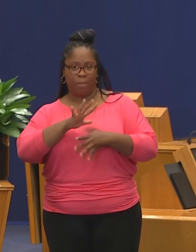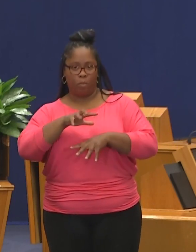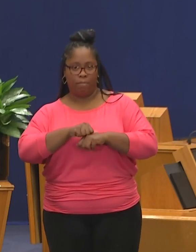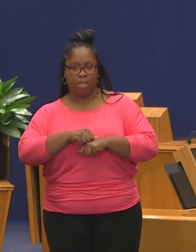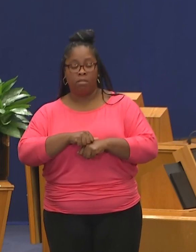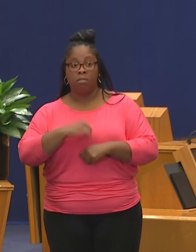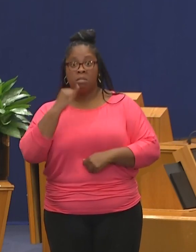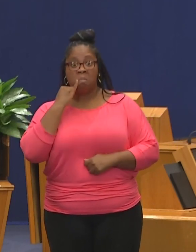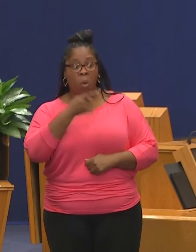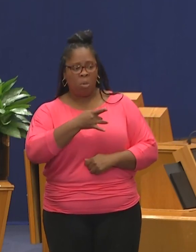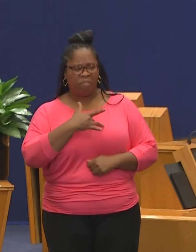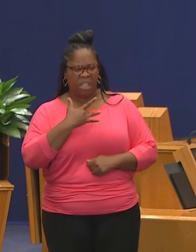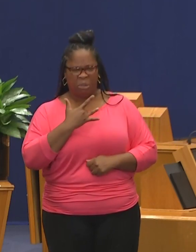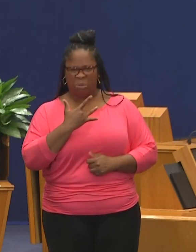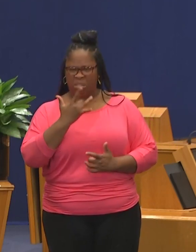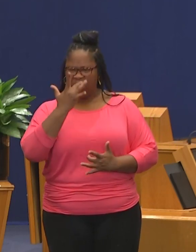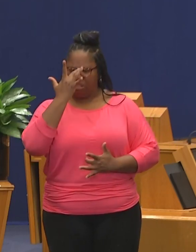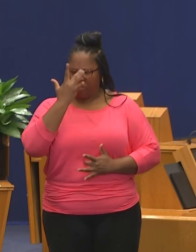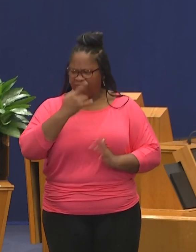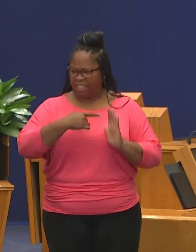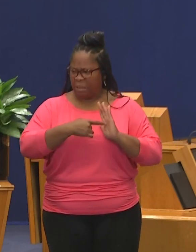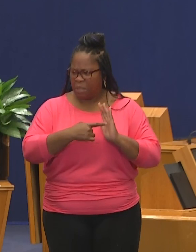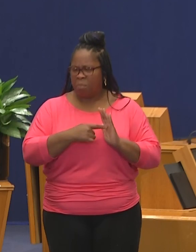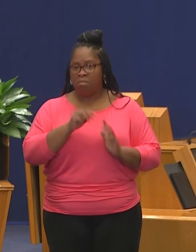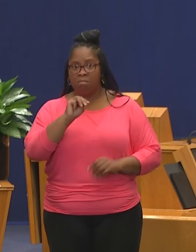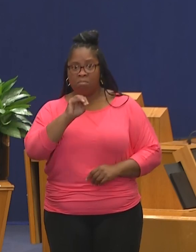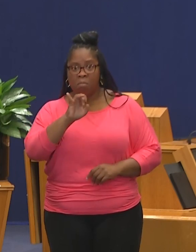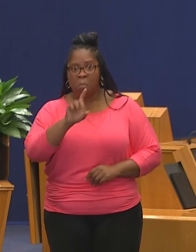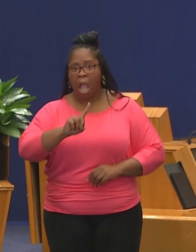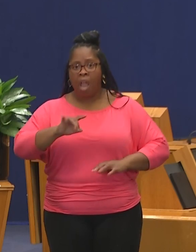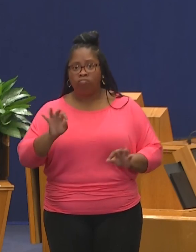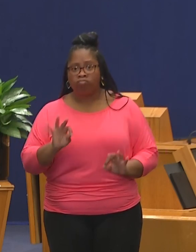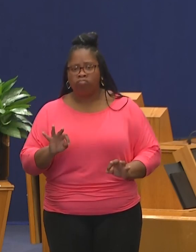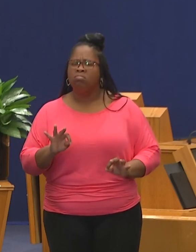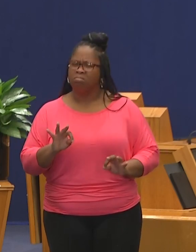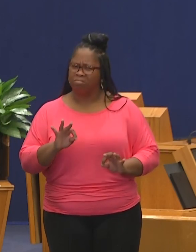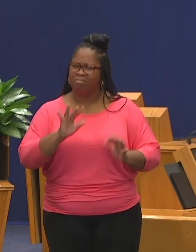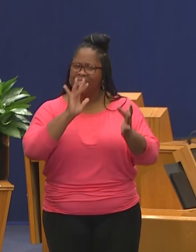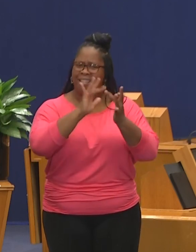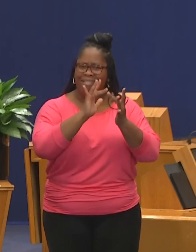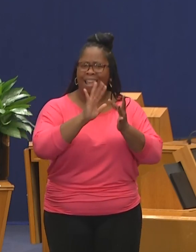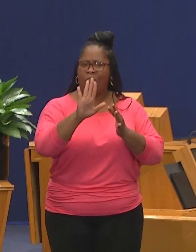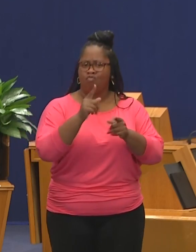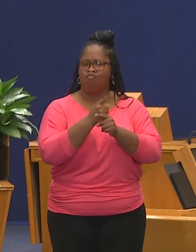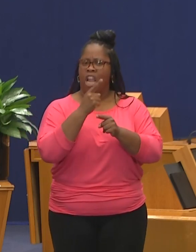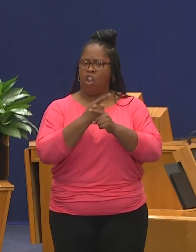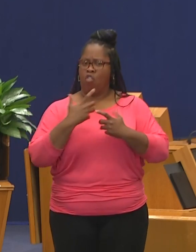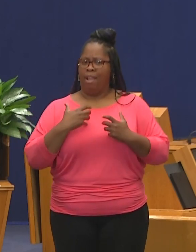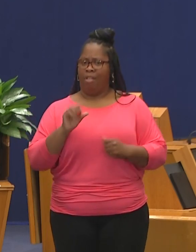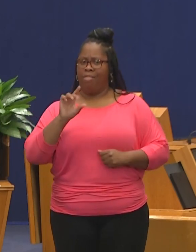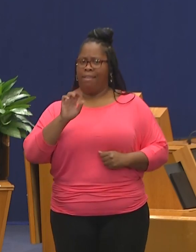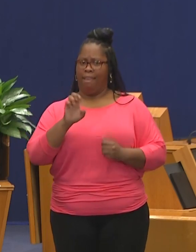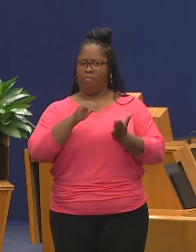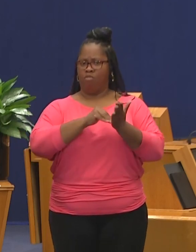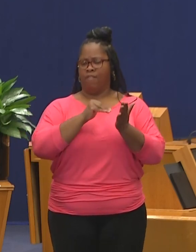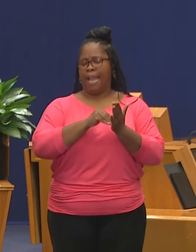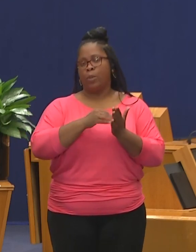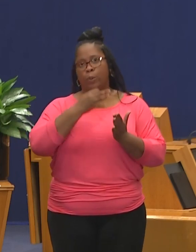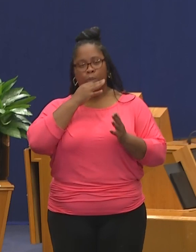OUT-OF-HOME MEDICAL SERVICES. IF YOU DEVELOP ANY SYMPTOMS, MILD SYMPTOMS, YOU SHOULD BE IN